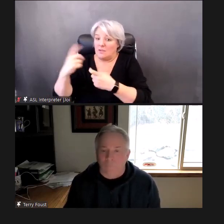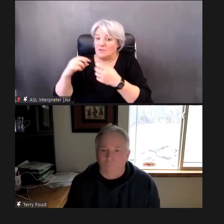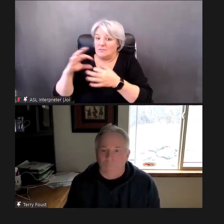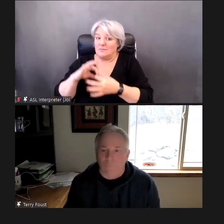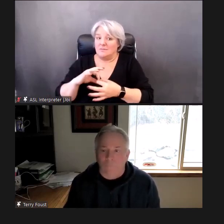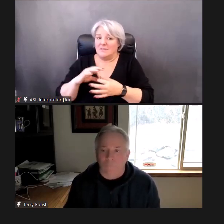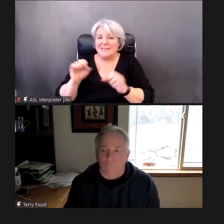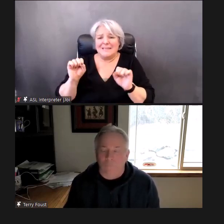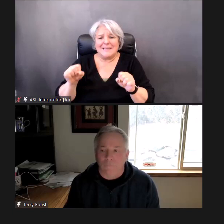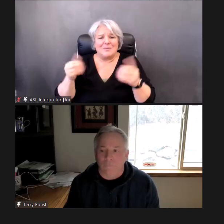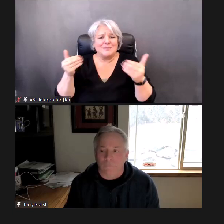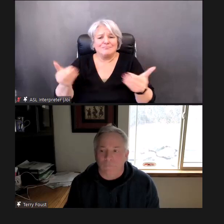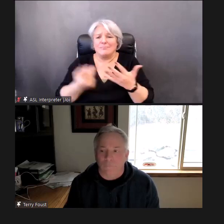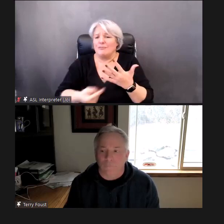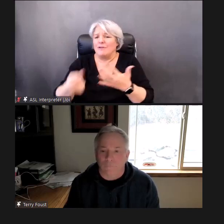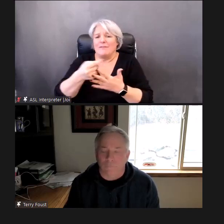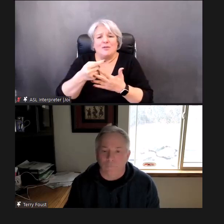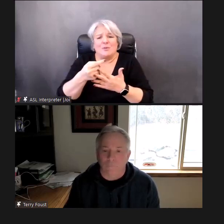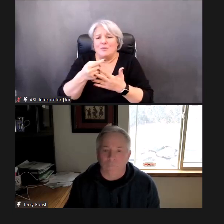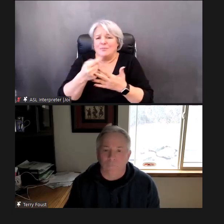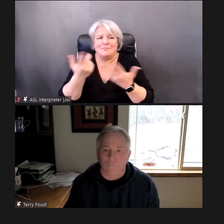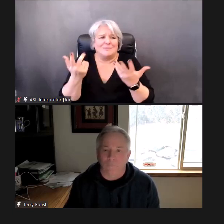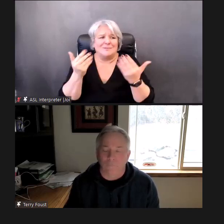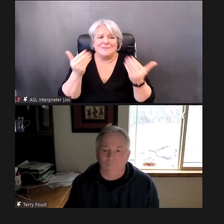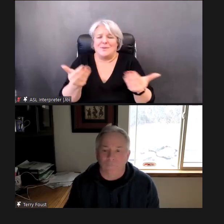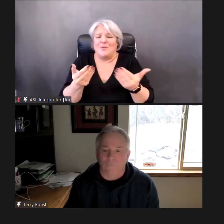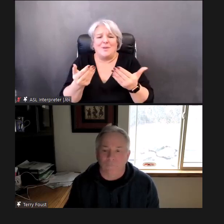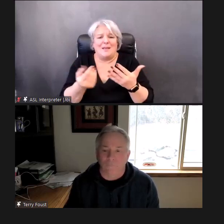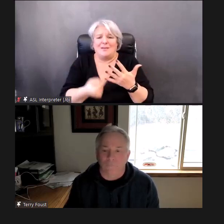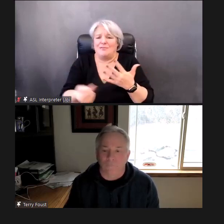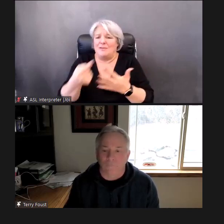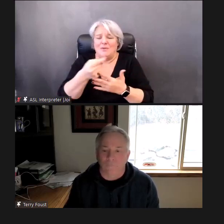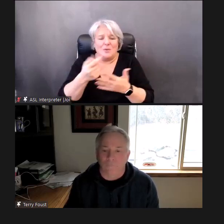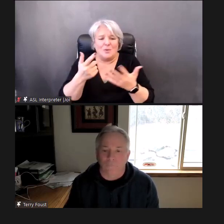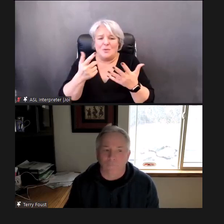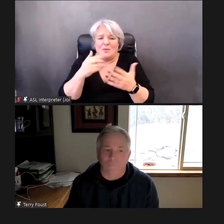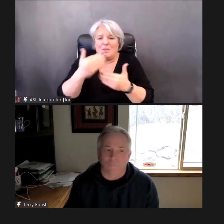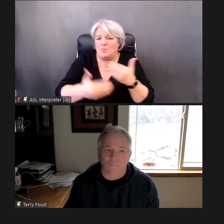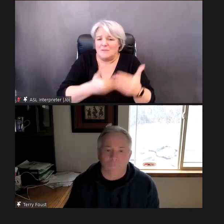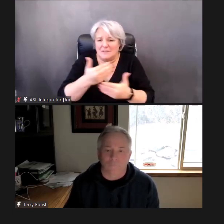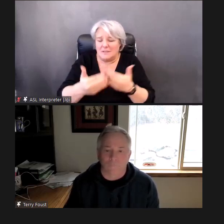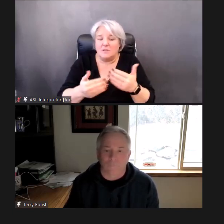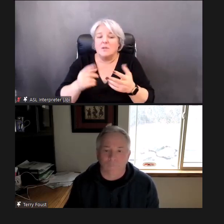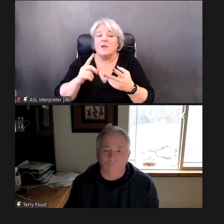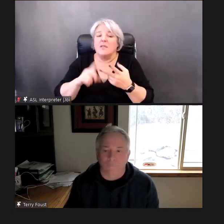review this Pro this procedure um we'll